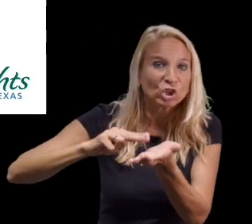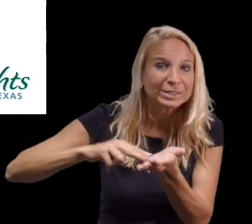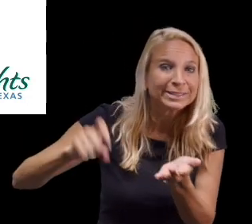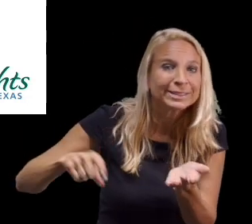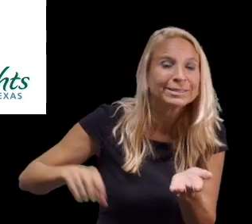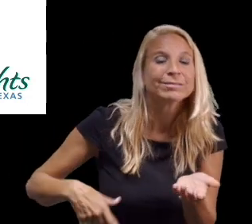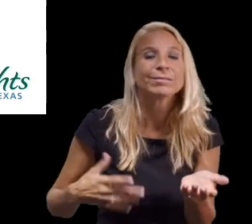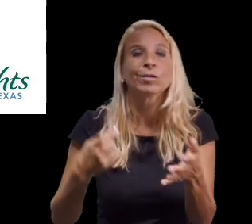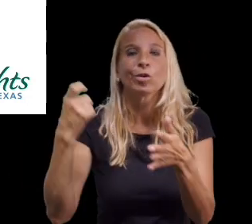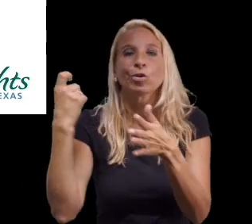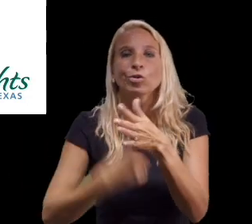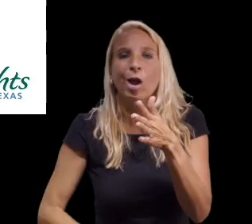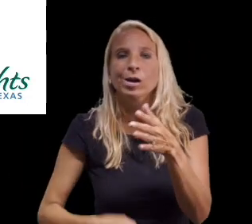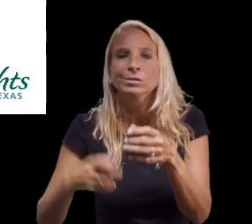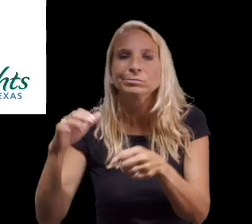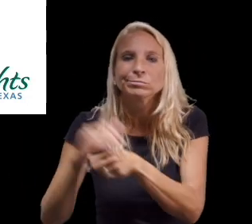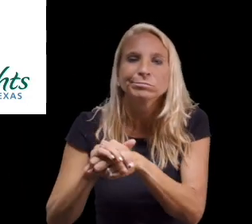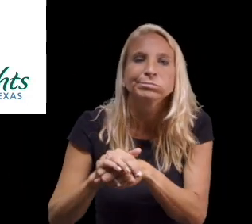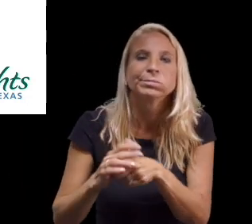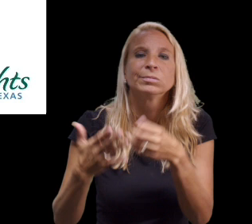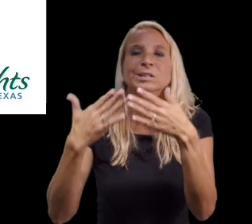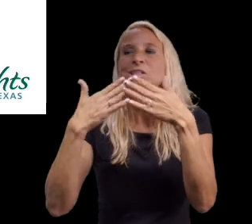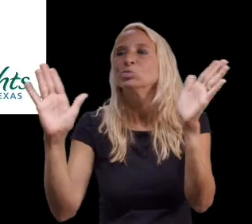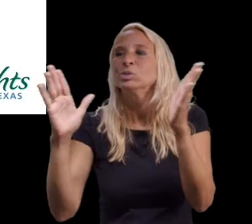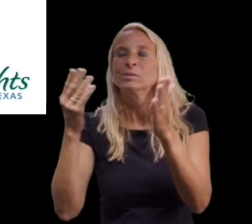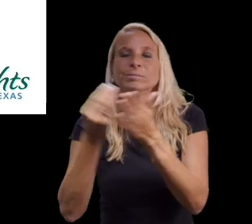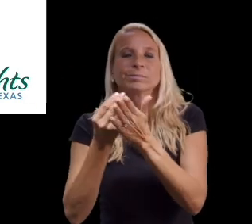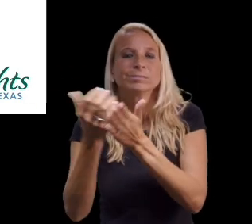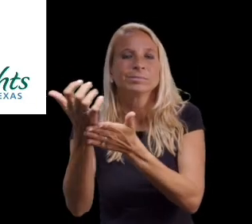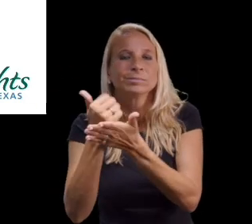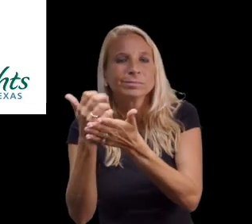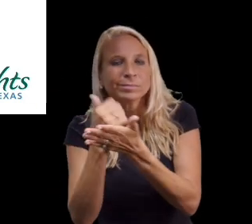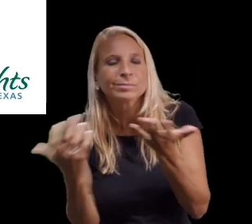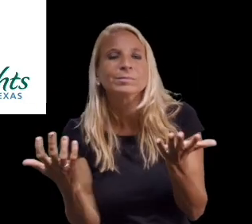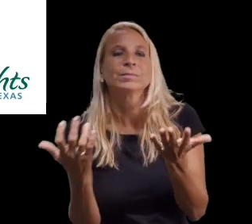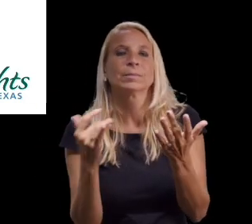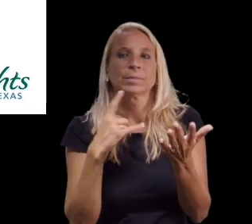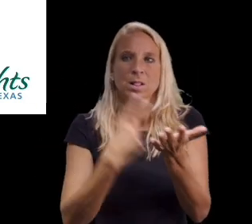is High Nursing Needs, cost caps and General Revenue.